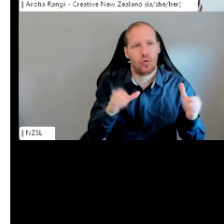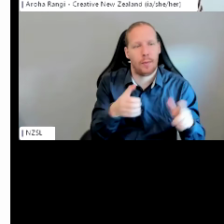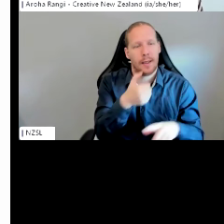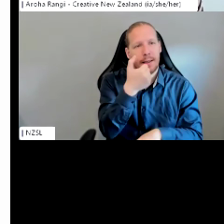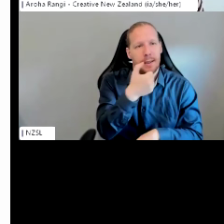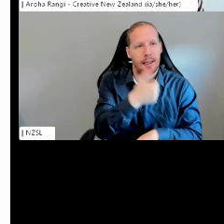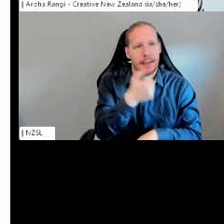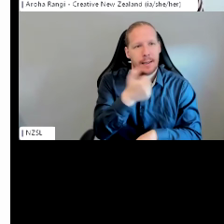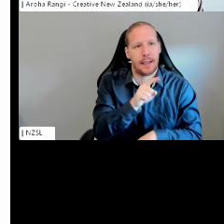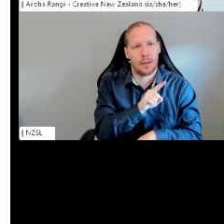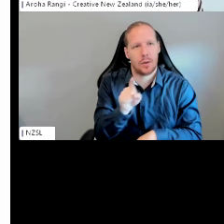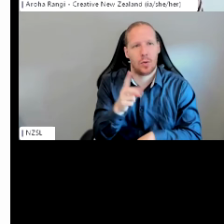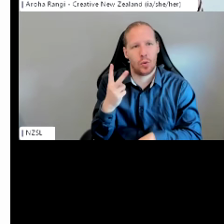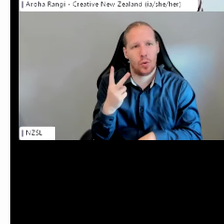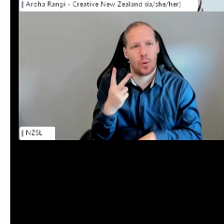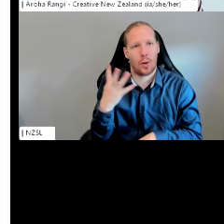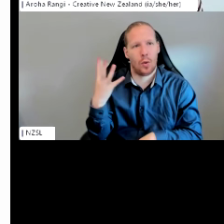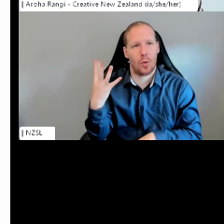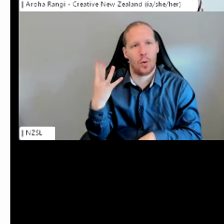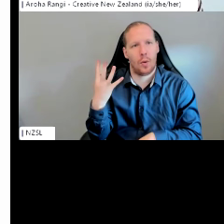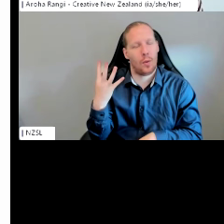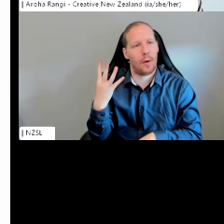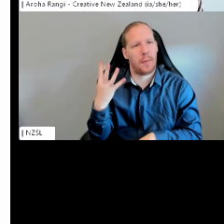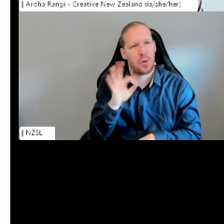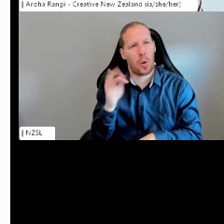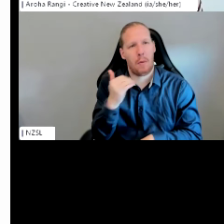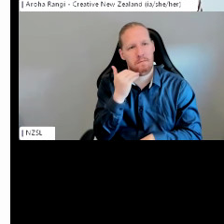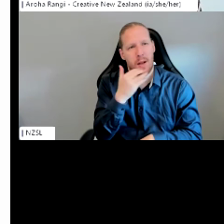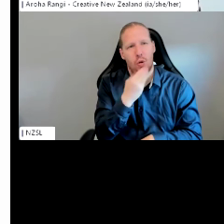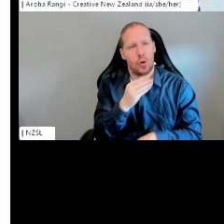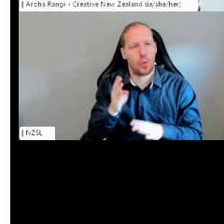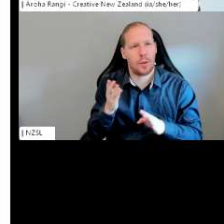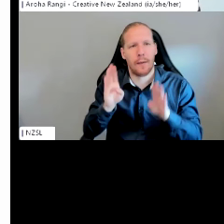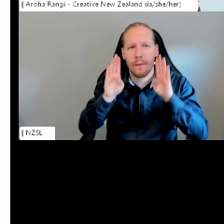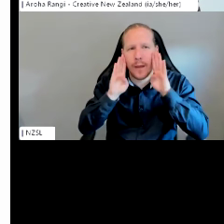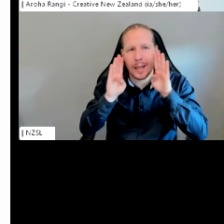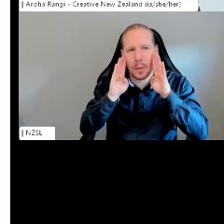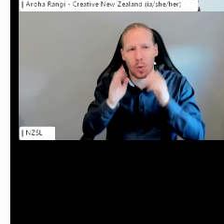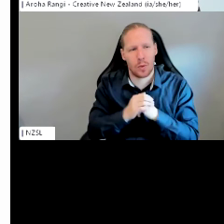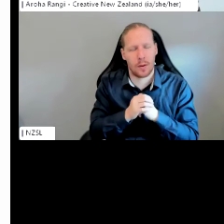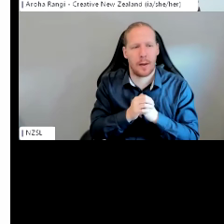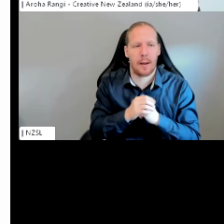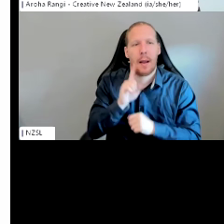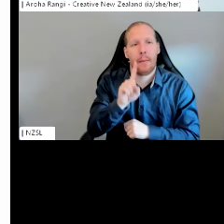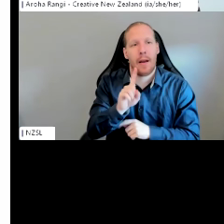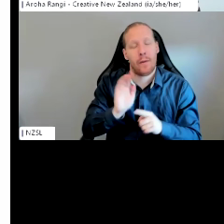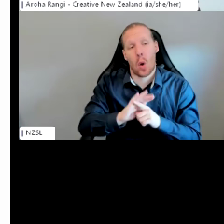uh Facebook does really really badly like really badly. Um but for over 55s nearly all of them are